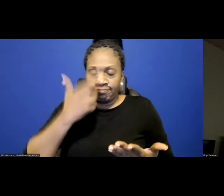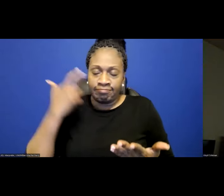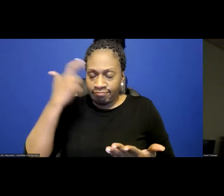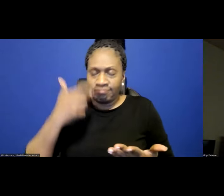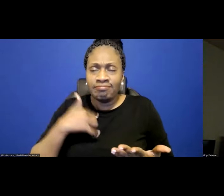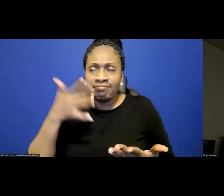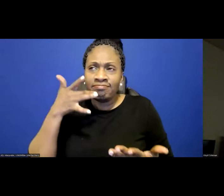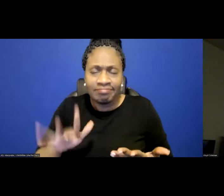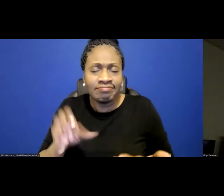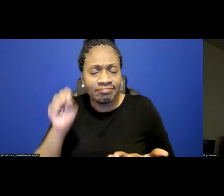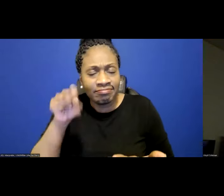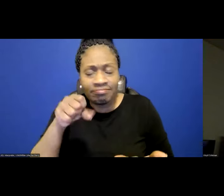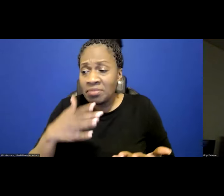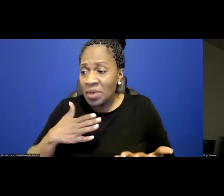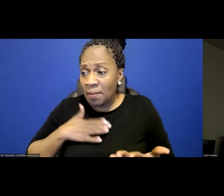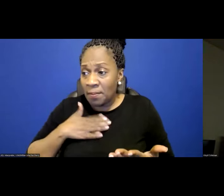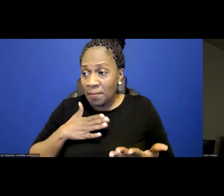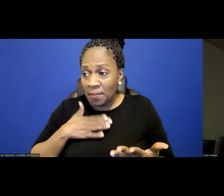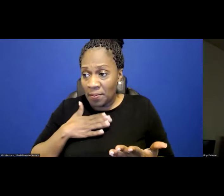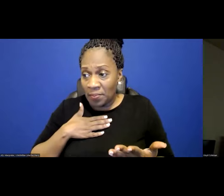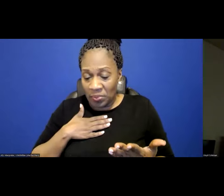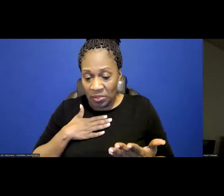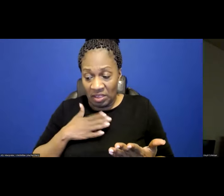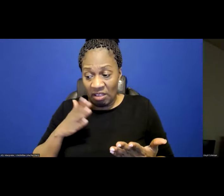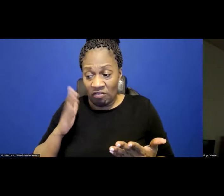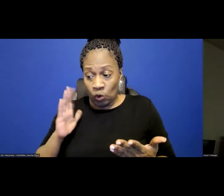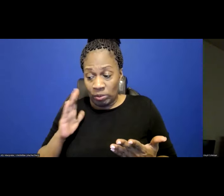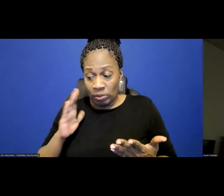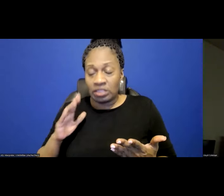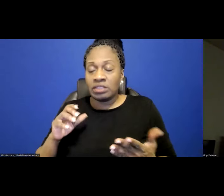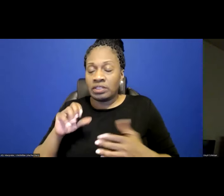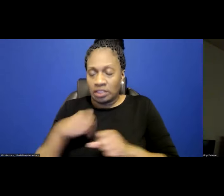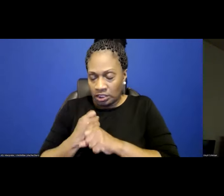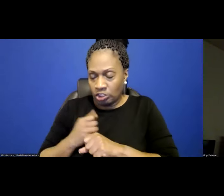and fortunate in that in my formative years as a musician and as an artist,